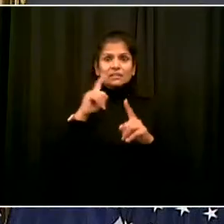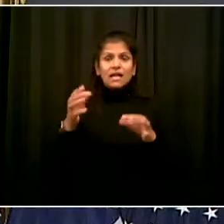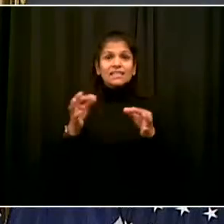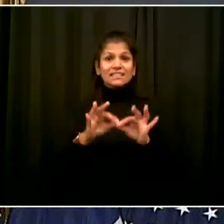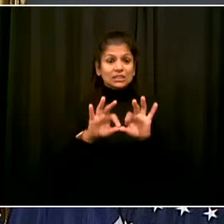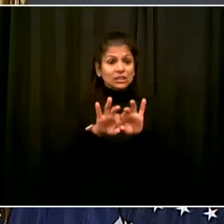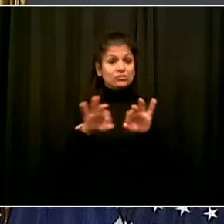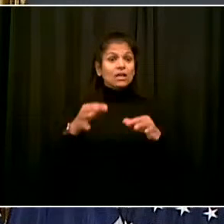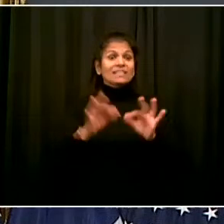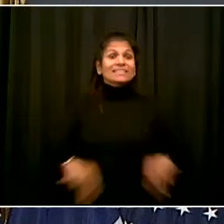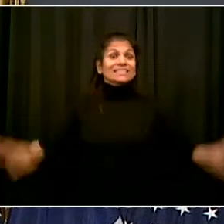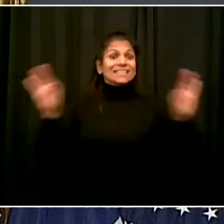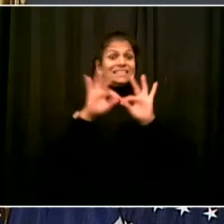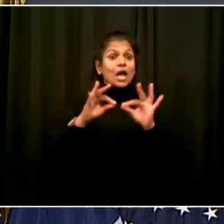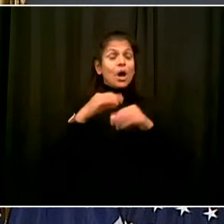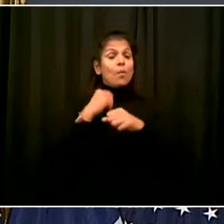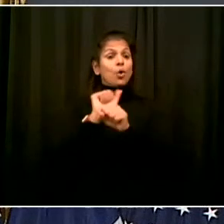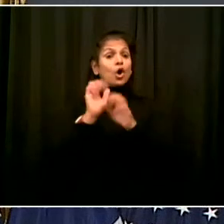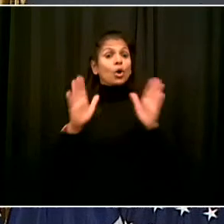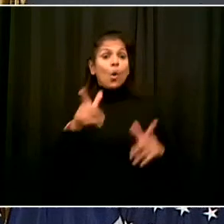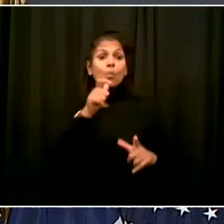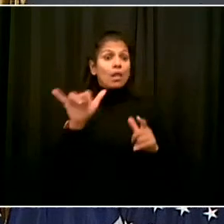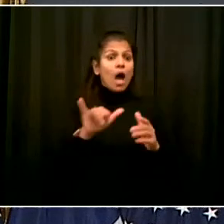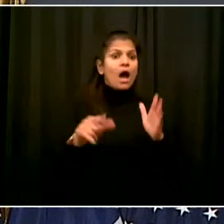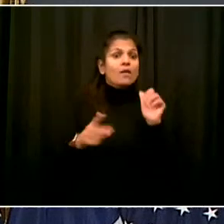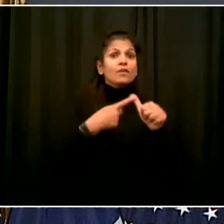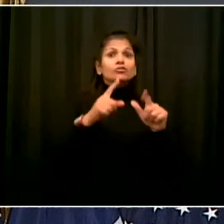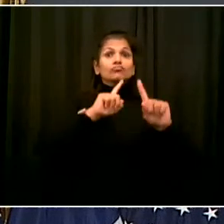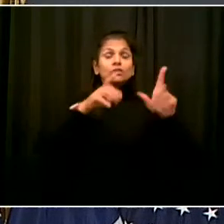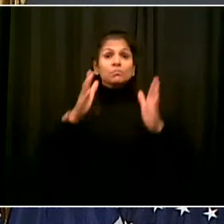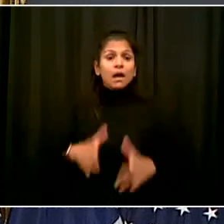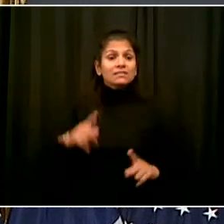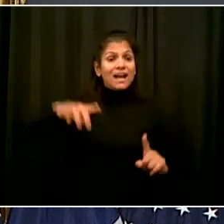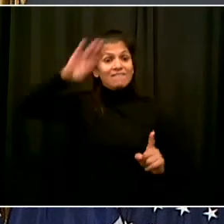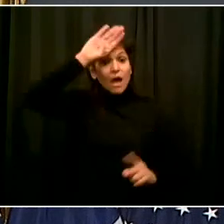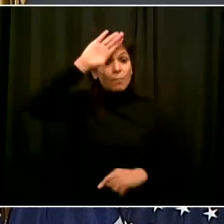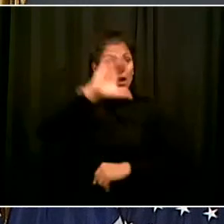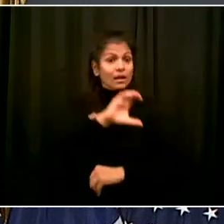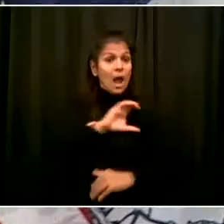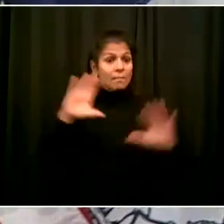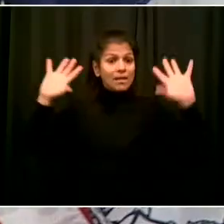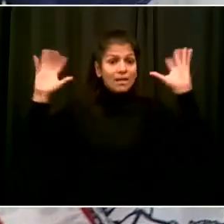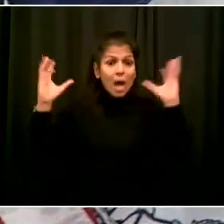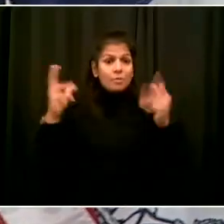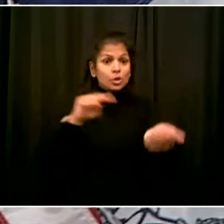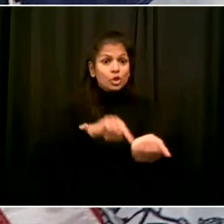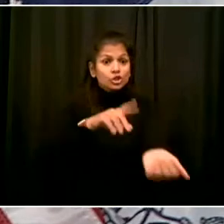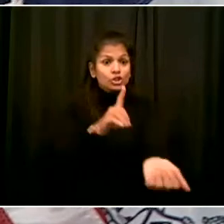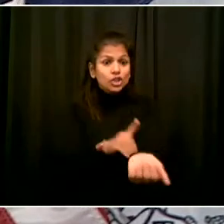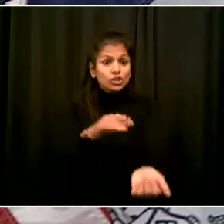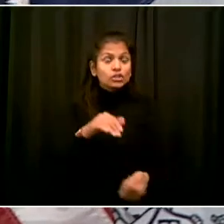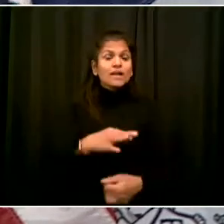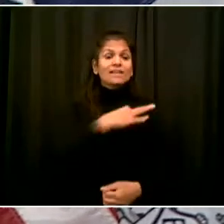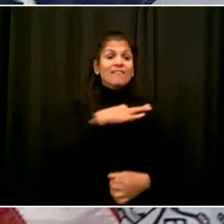HEROES AND ESSENTIAL WORKERS, MANY OF WHOM WILL BE WORKING OVER THE HOLIDAYS. DO YOUR PART TO HELP KEEP THEM SAFE. THANK YOU. THANK YOU VERY